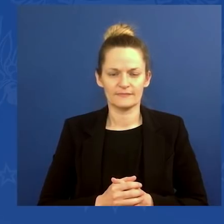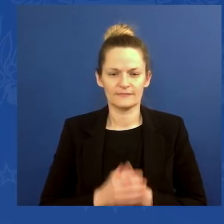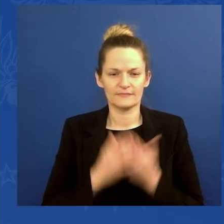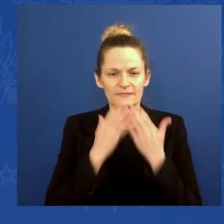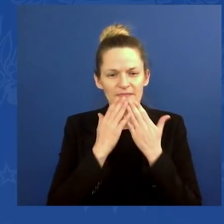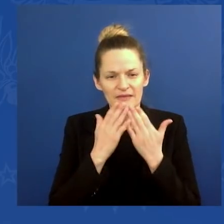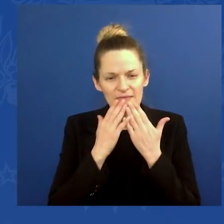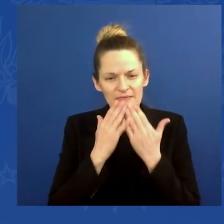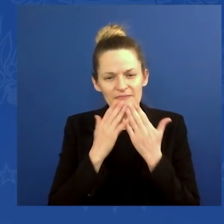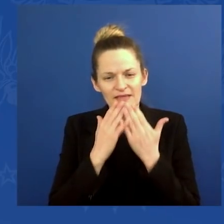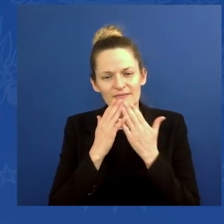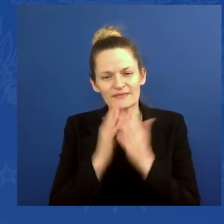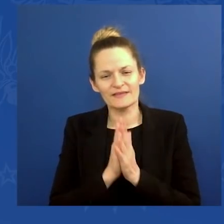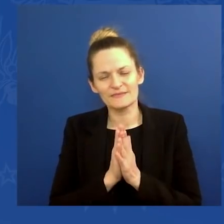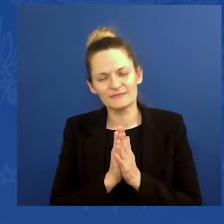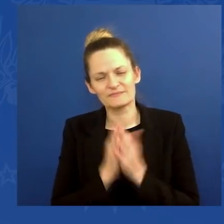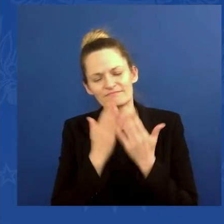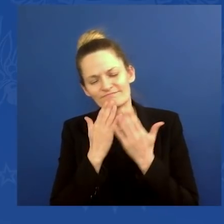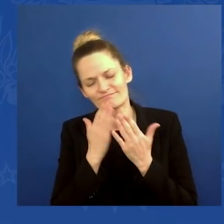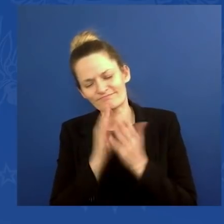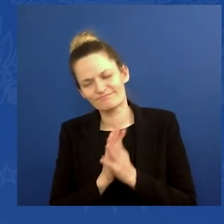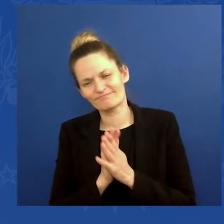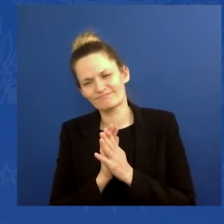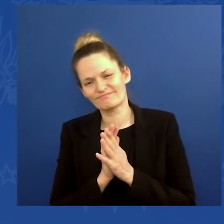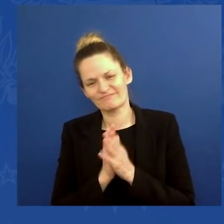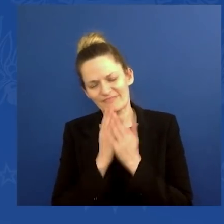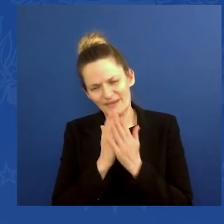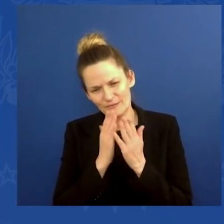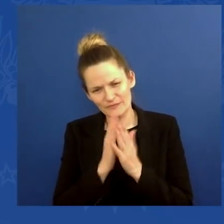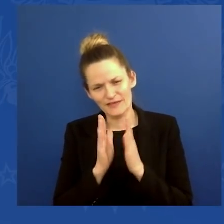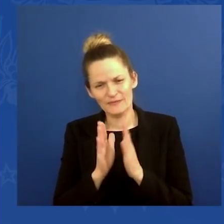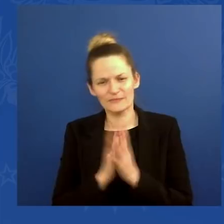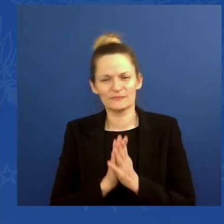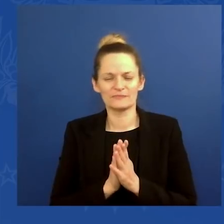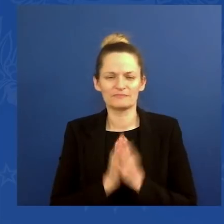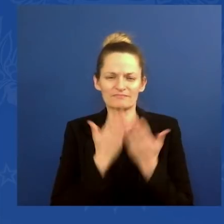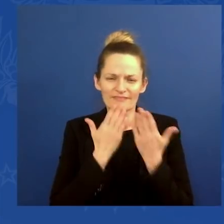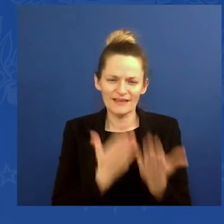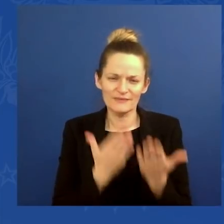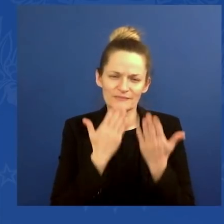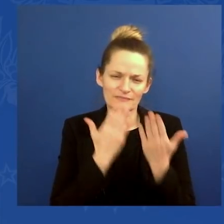That was very kind. Thank you.